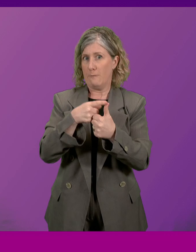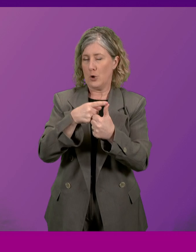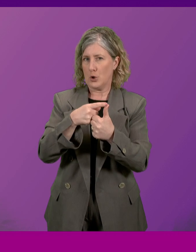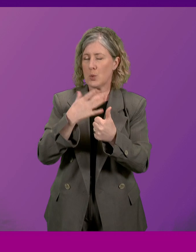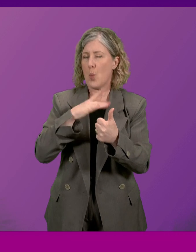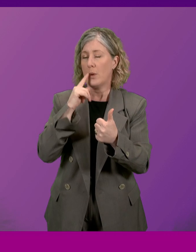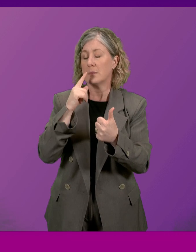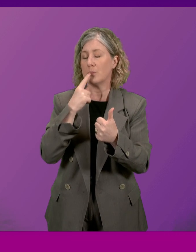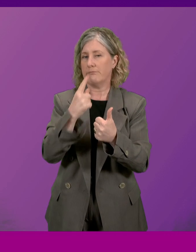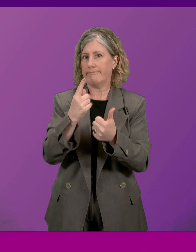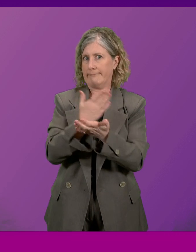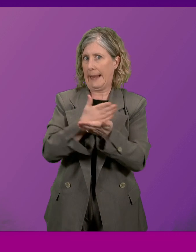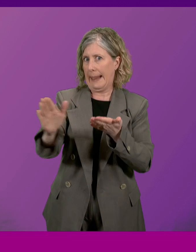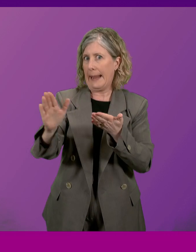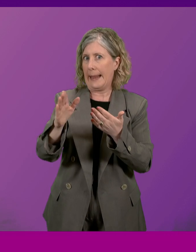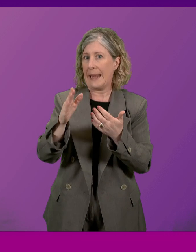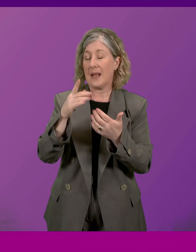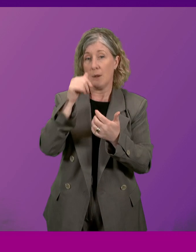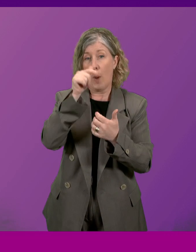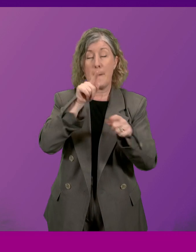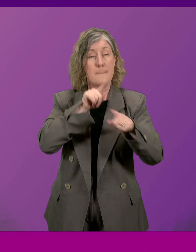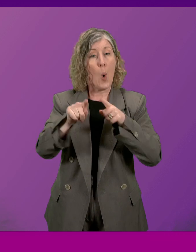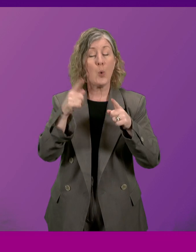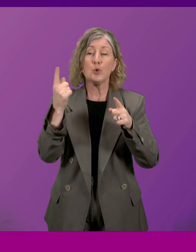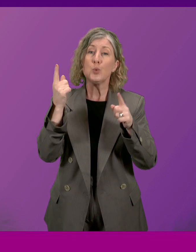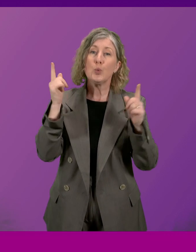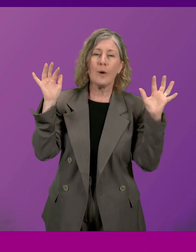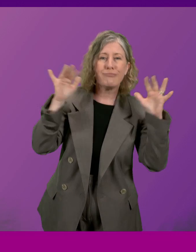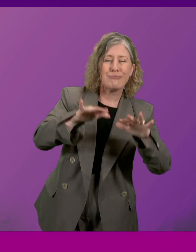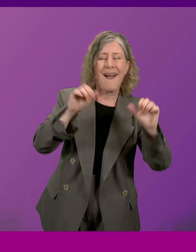overwhelming majority of the fans who attended the football match behaved perfectly well.